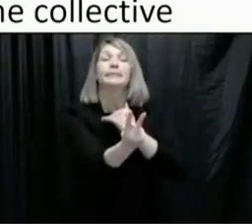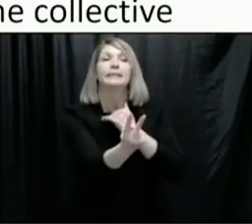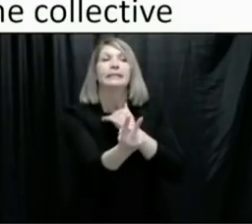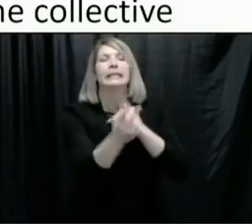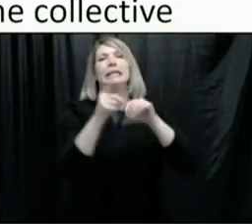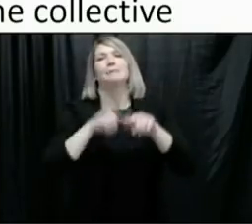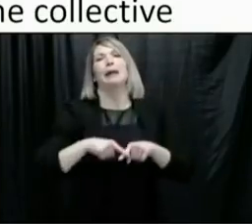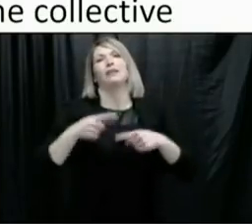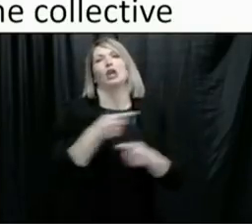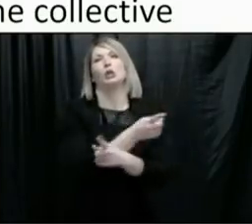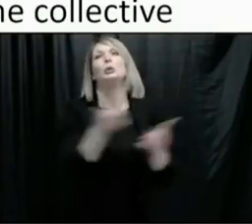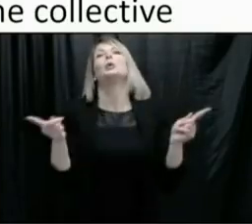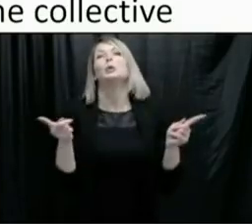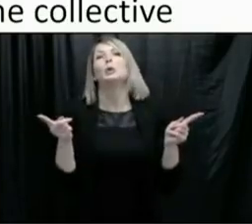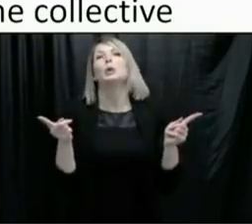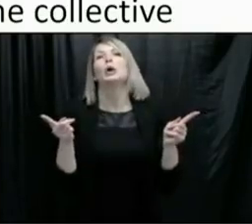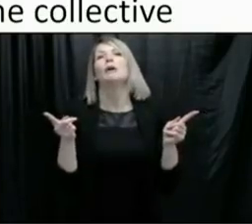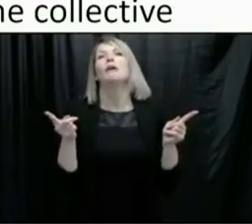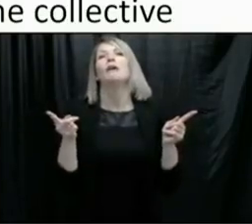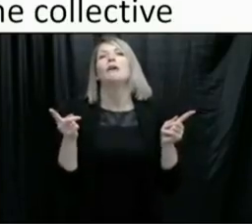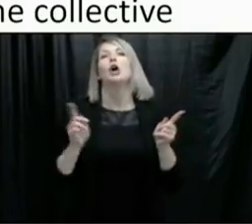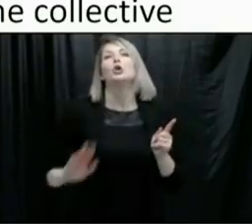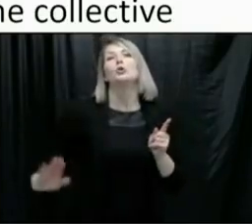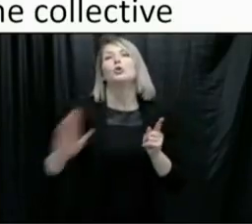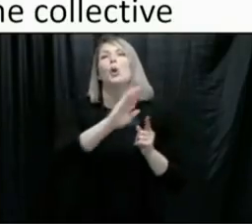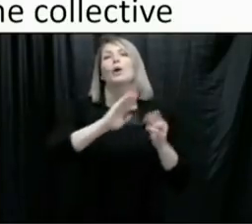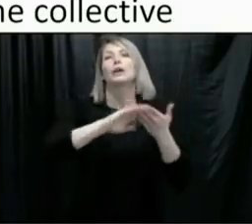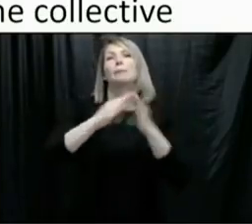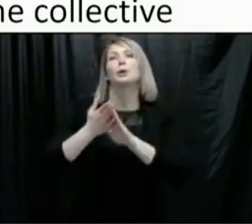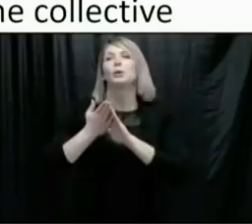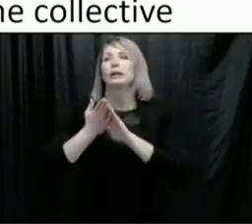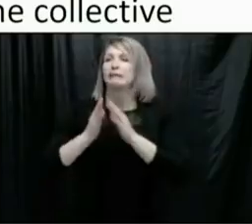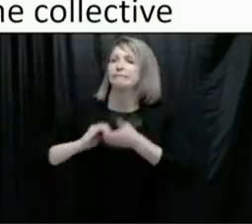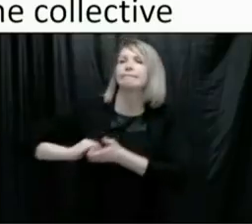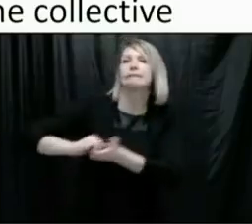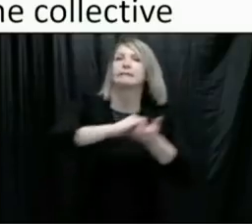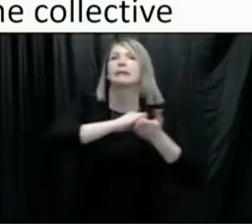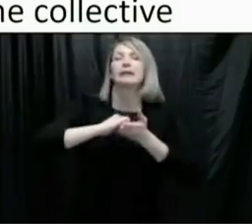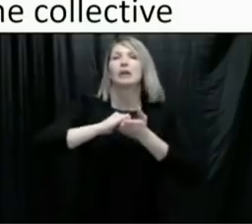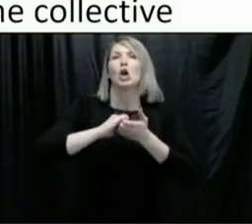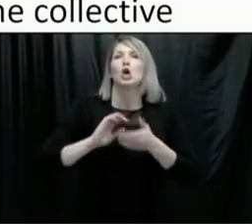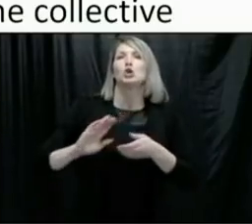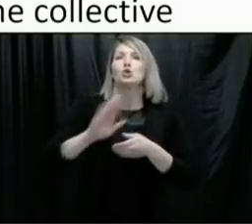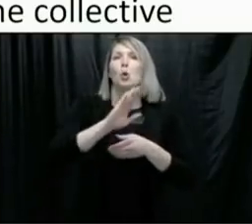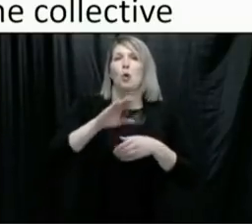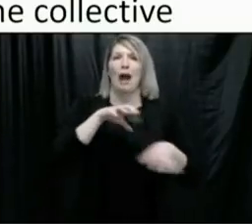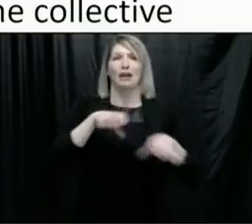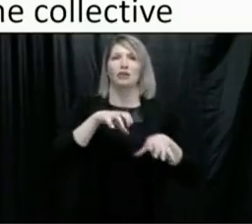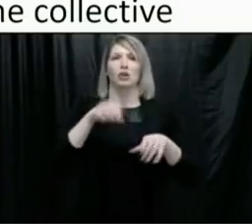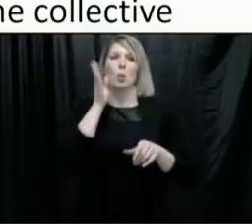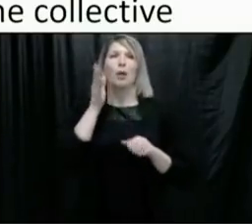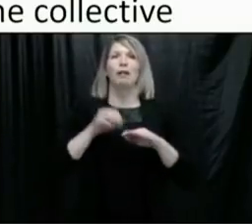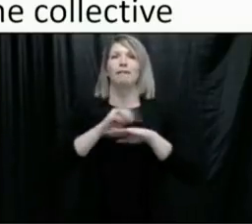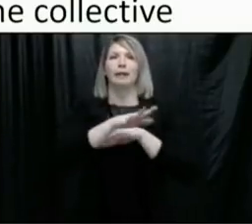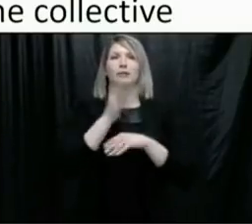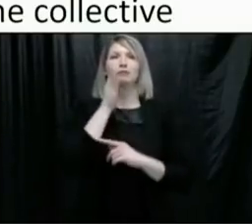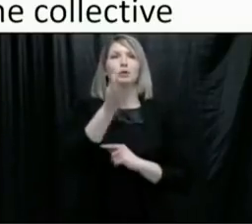THE FUTURE OUTCOME FOR COVID-19 IS HIGHLY DEPENNANT ON THE COLLECTIVE EFFORTS -- THE